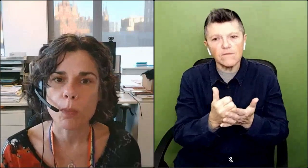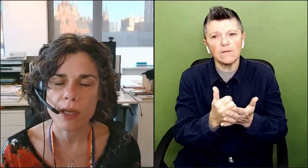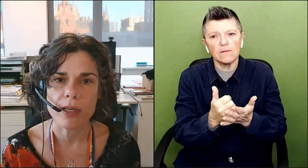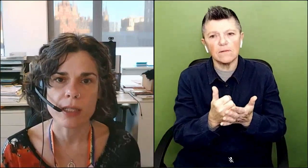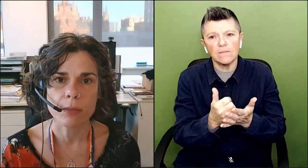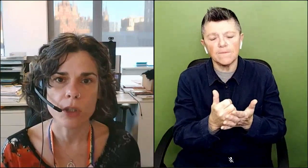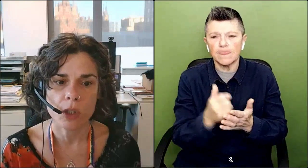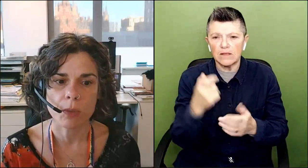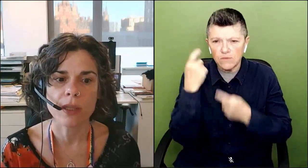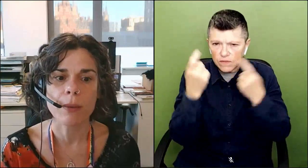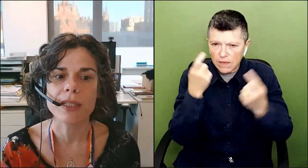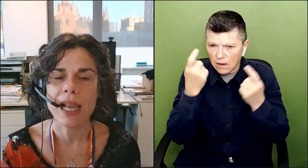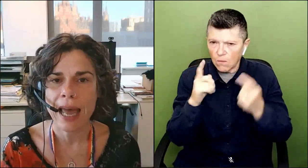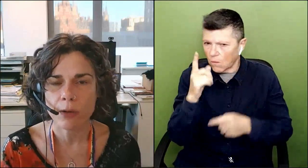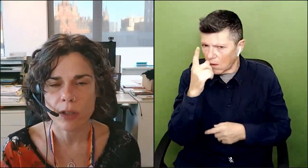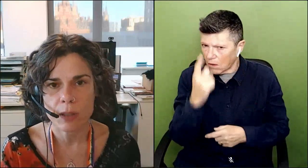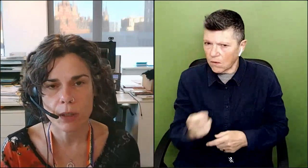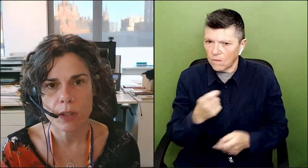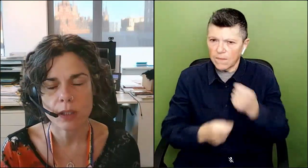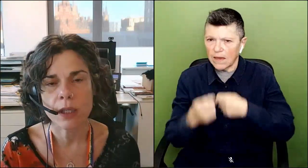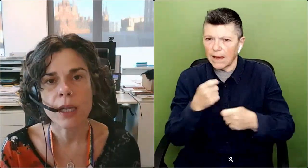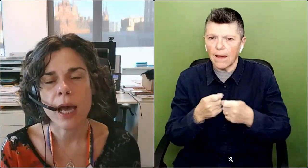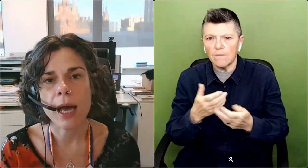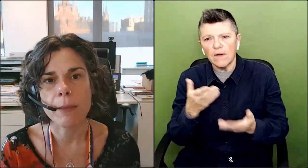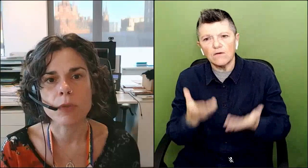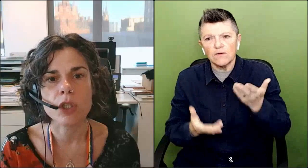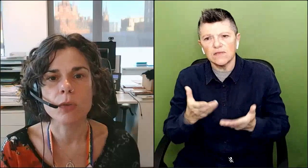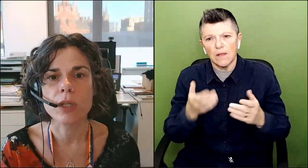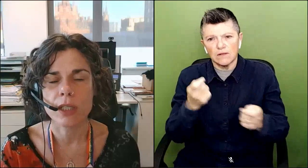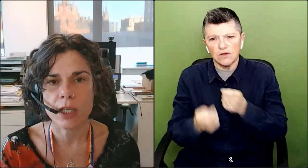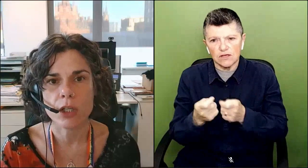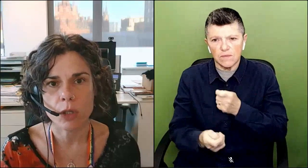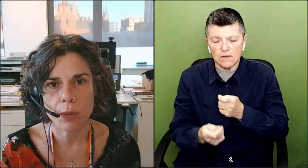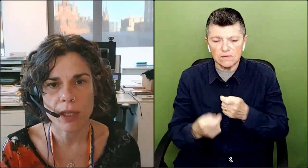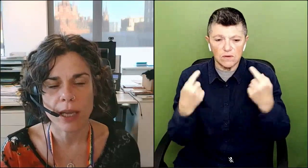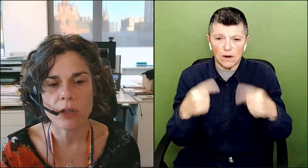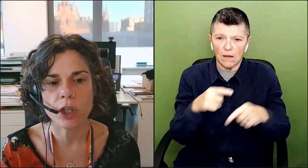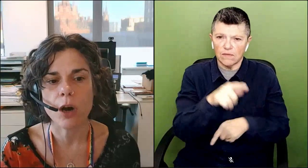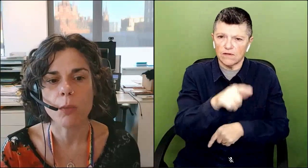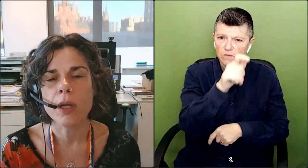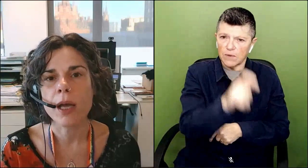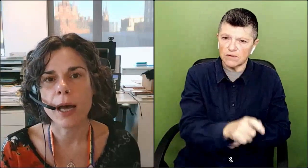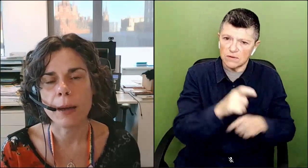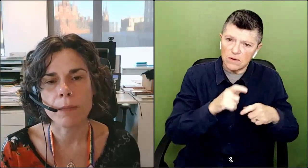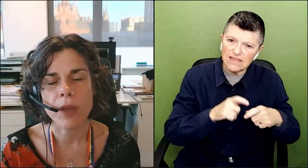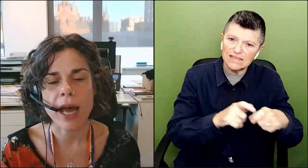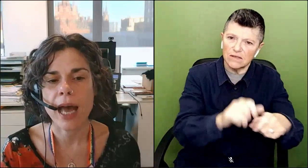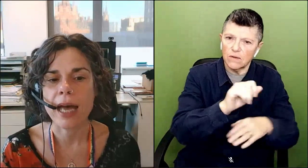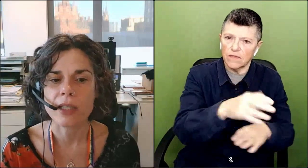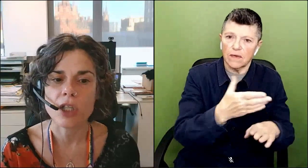be a reasonable adjustment that would allow this person to continue doing their job, and